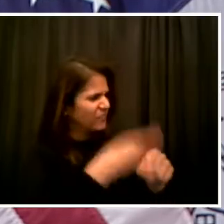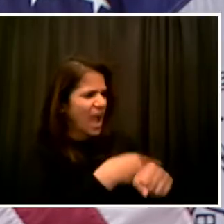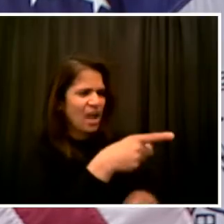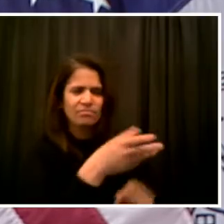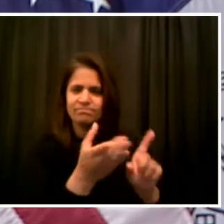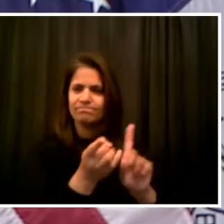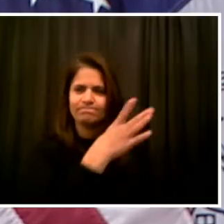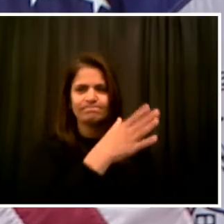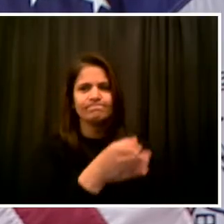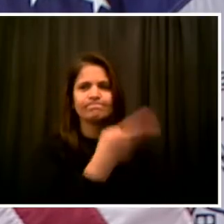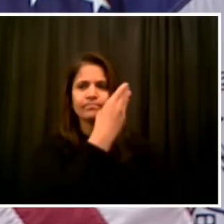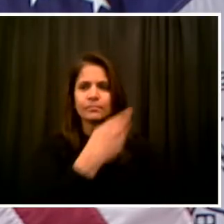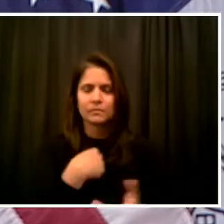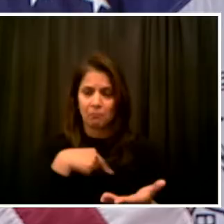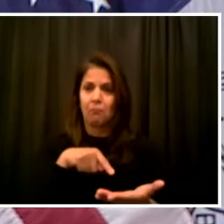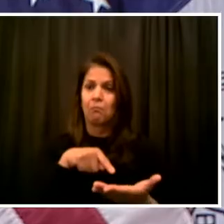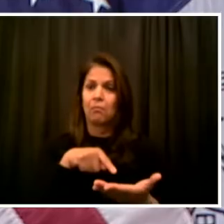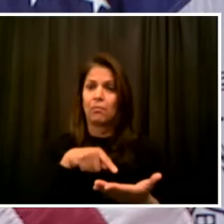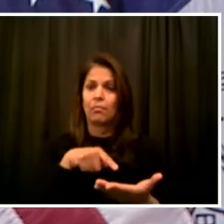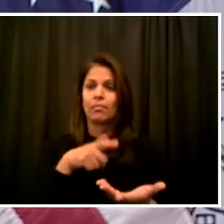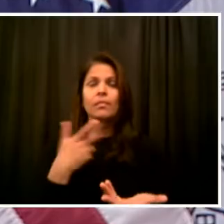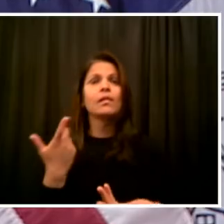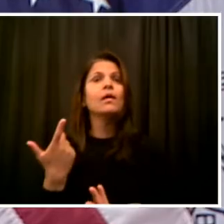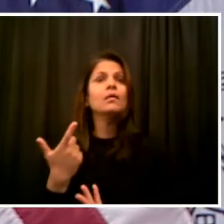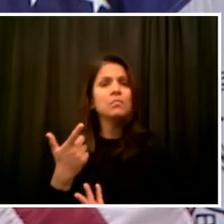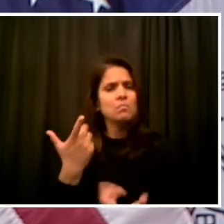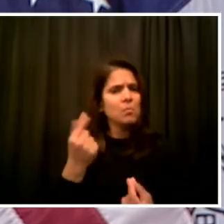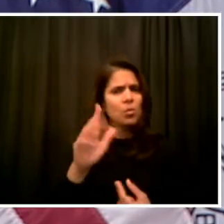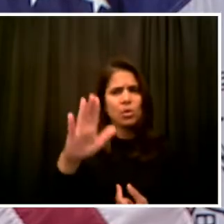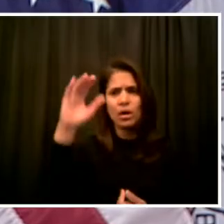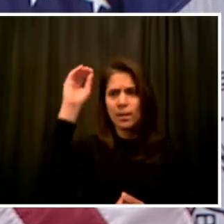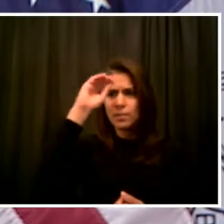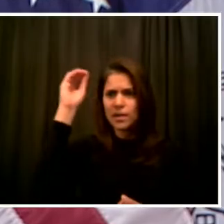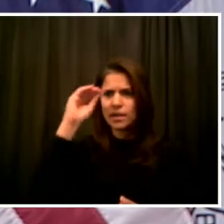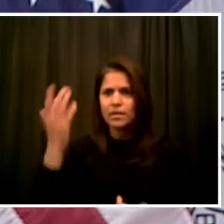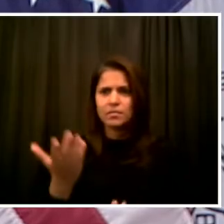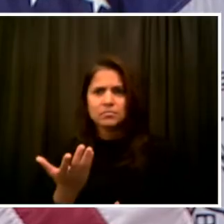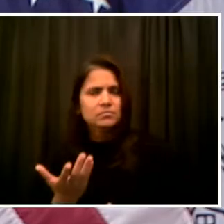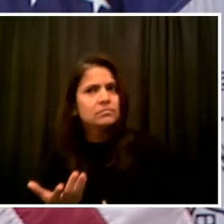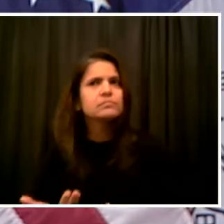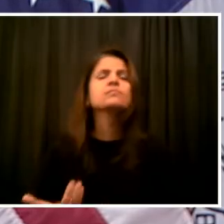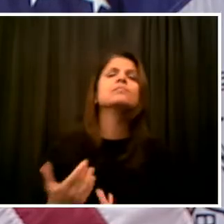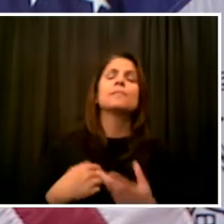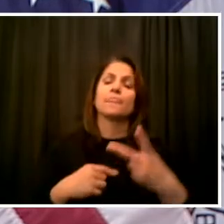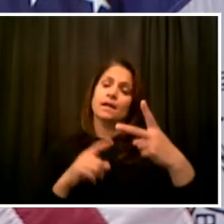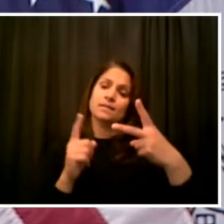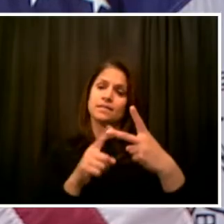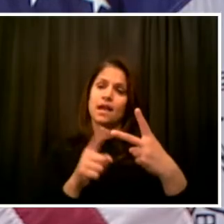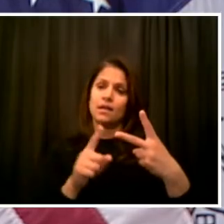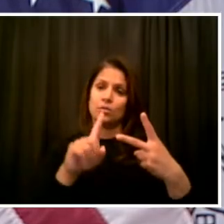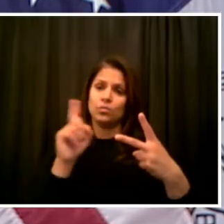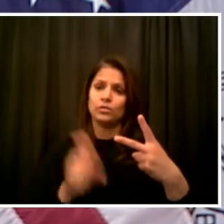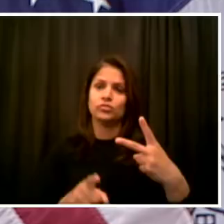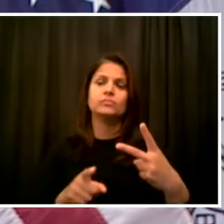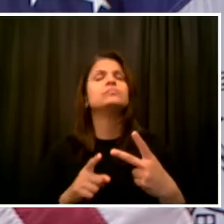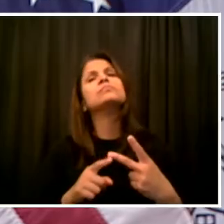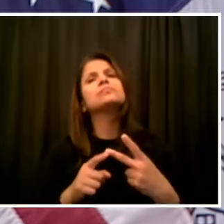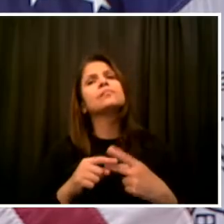APPOINTEE OF YOURS WOULD MAKE A COMMENT LIKE THAT.